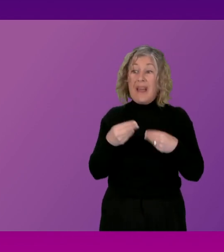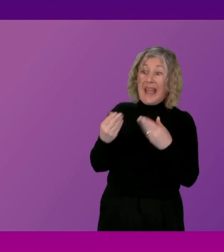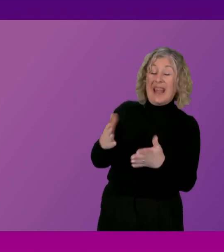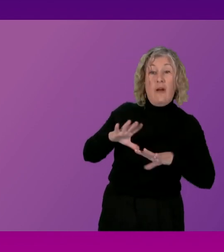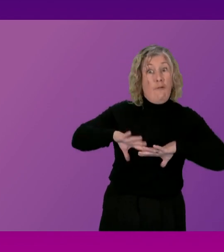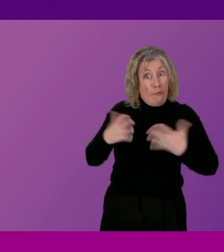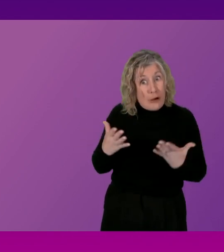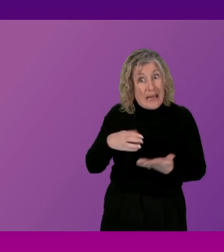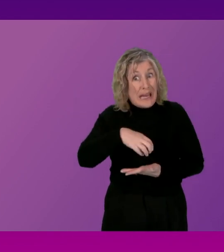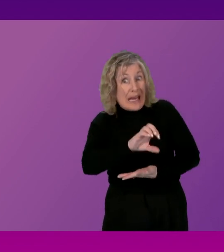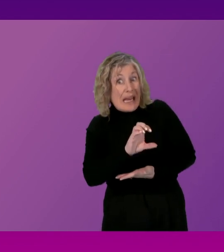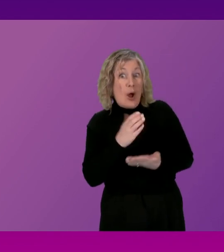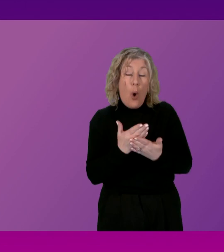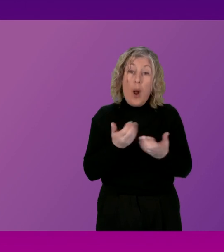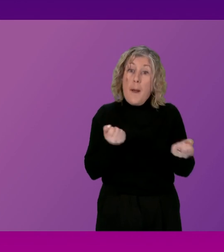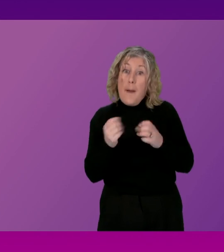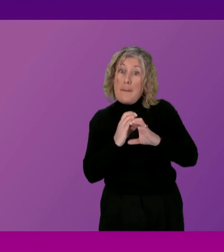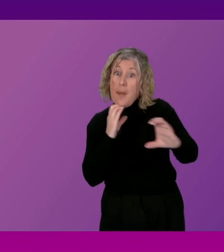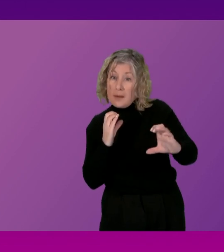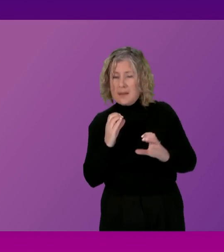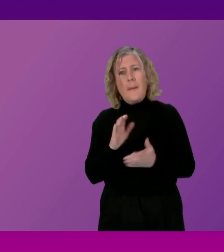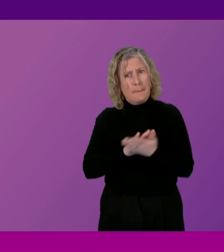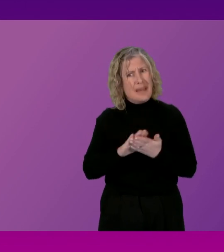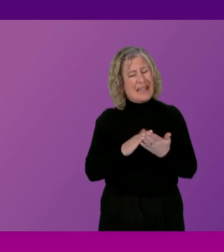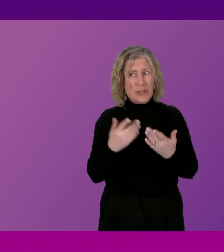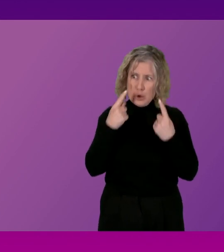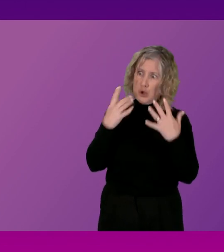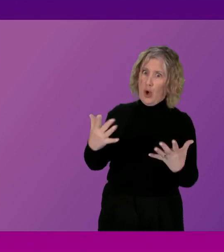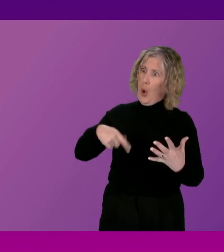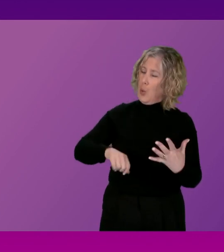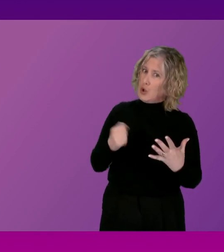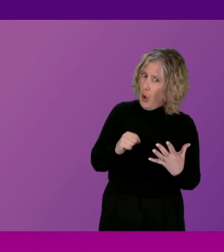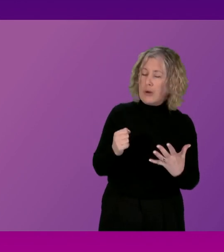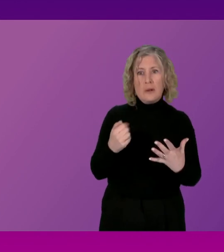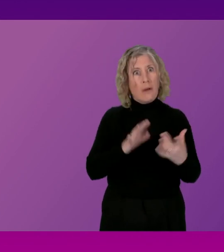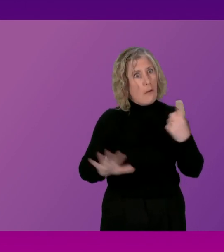that we are a country and a Parliament that are proud to protect all those who seek safety